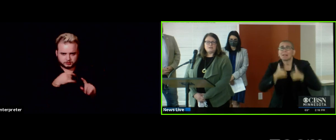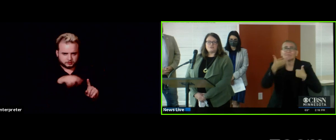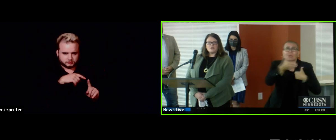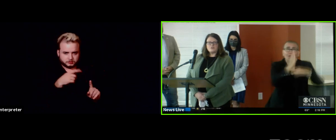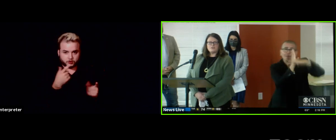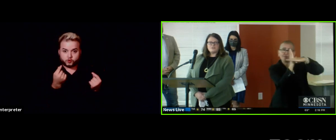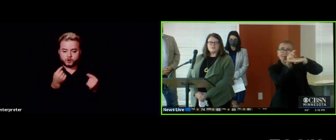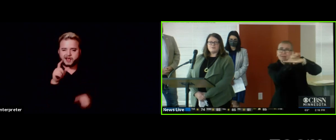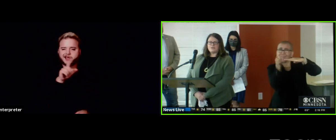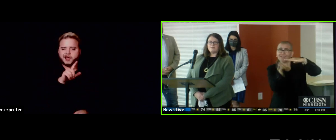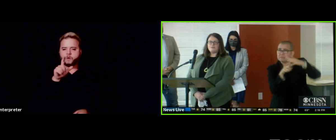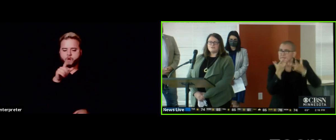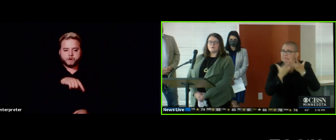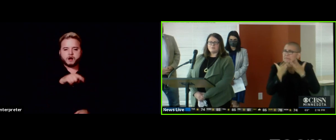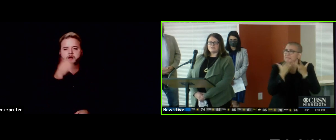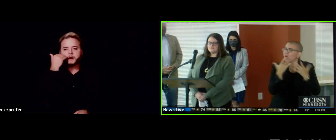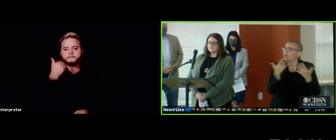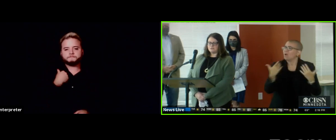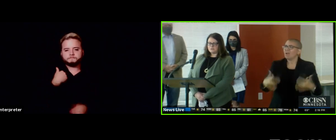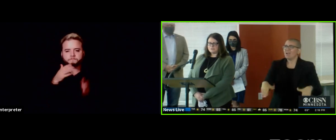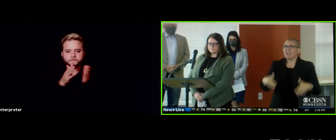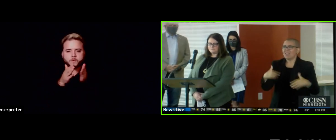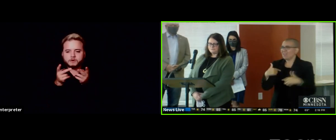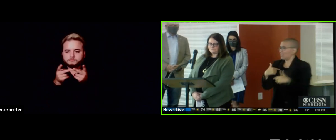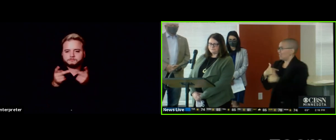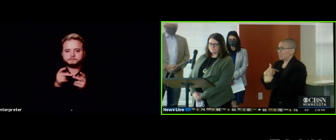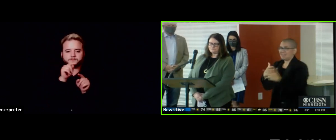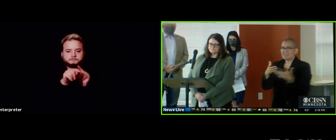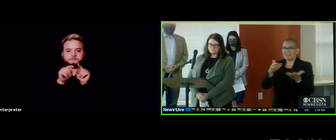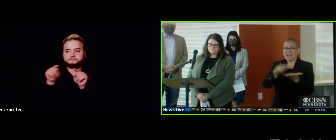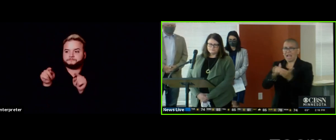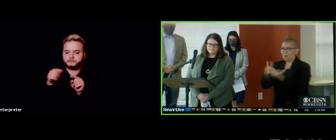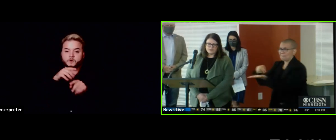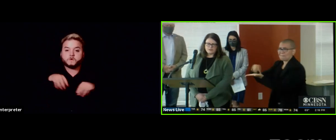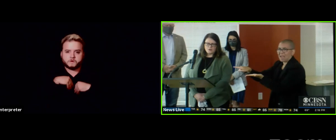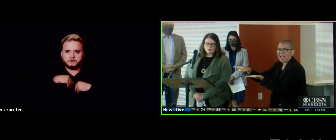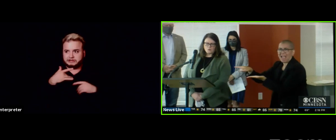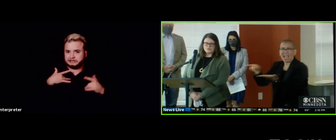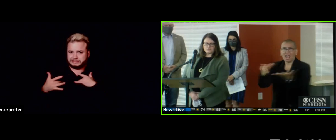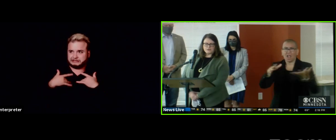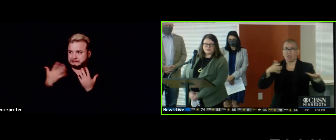but they're also concerned about keeping their small business afloat. We also hear a lot